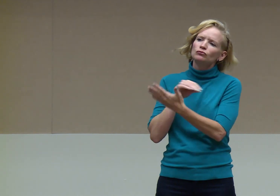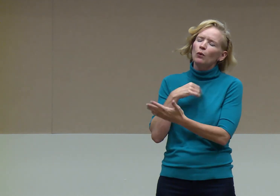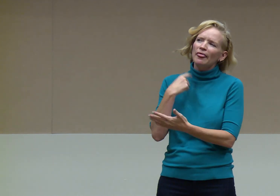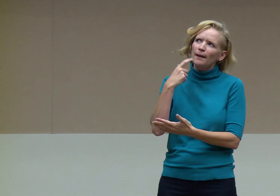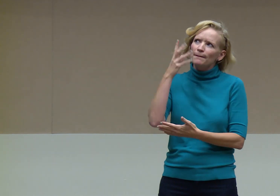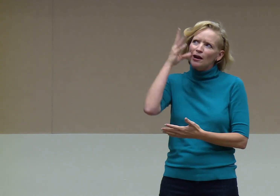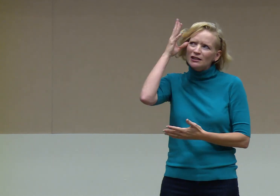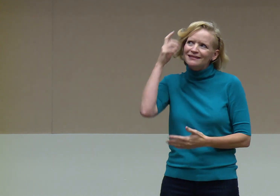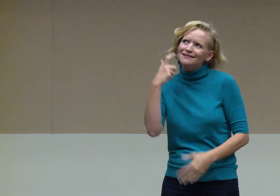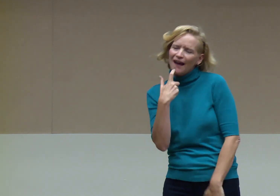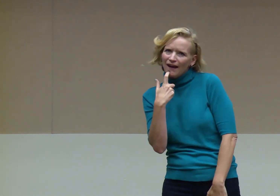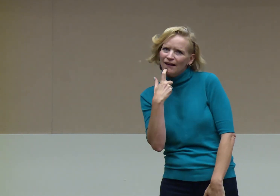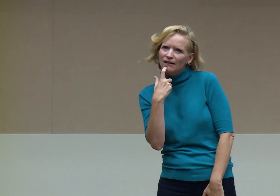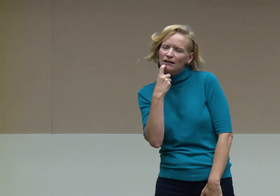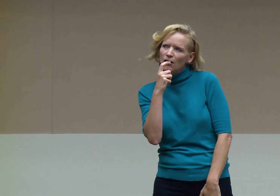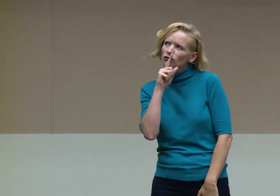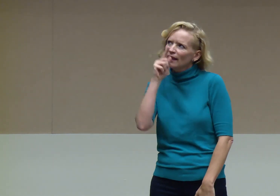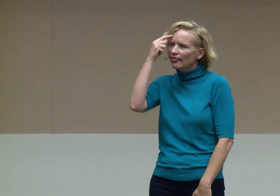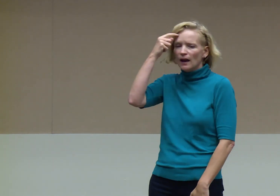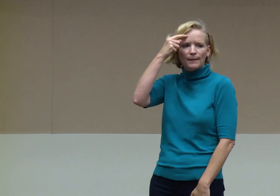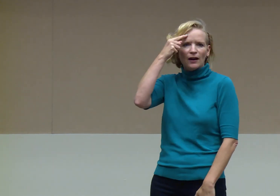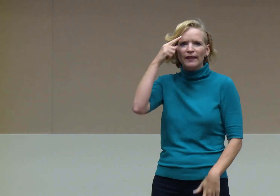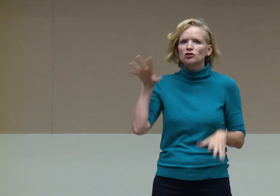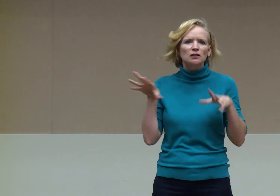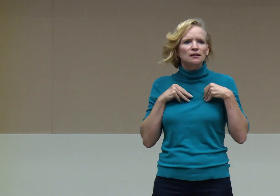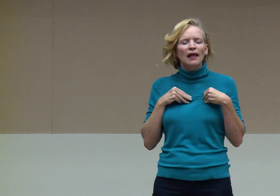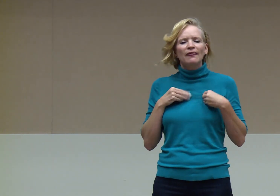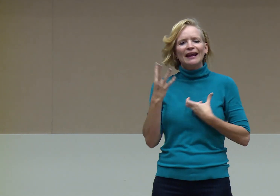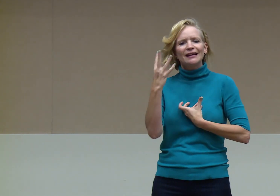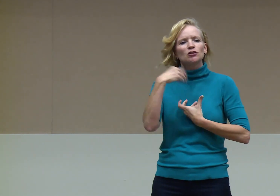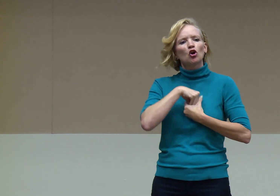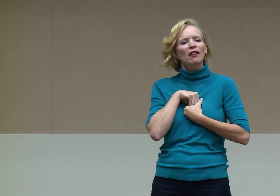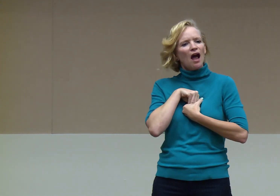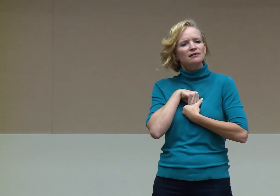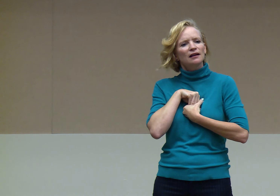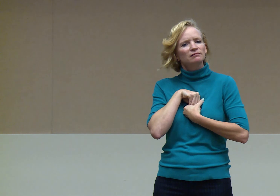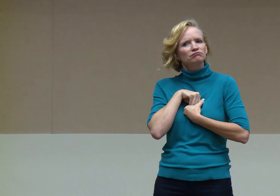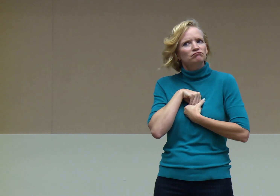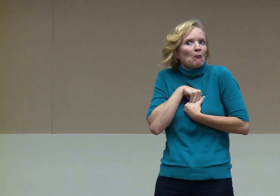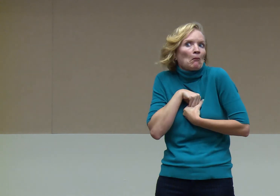And sometimes they just completely accept and internalize what their parents say,